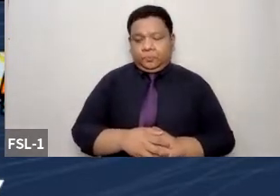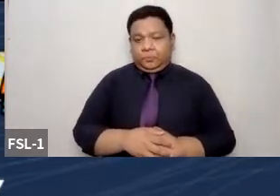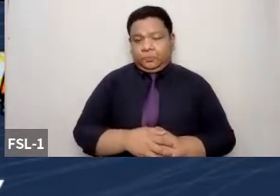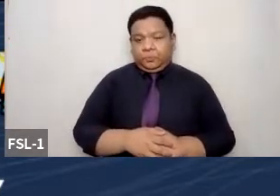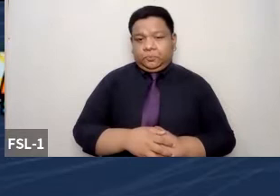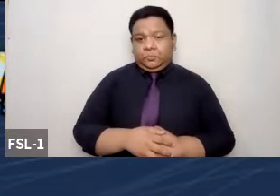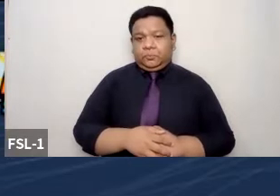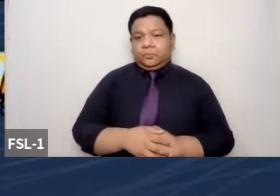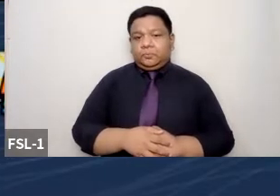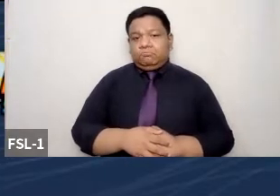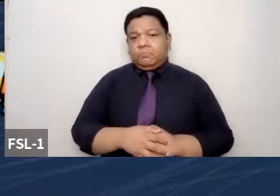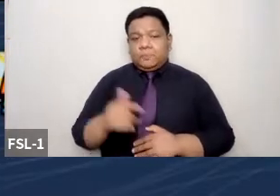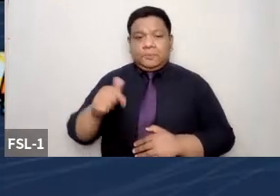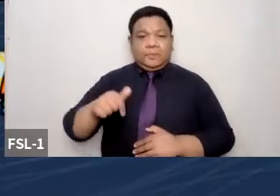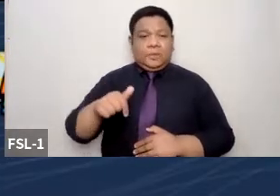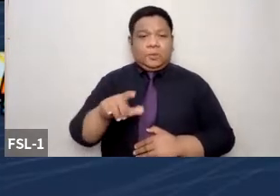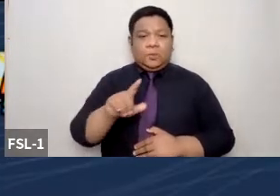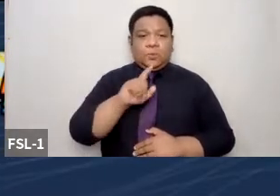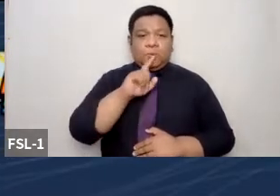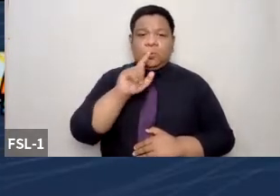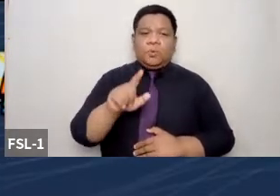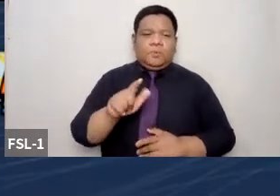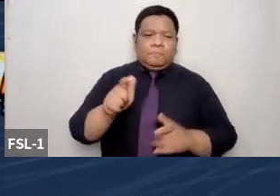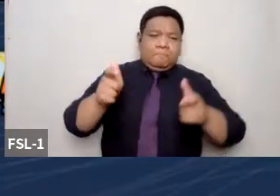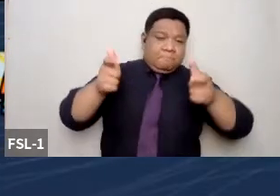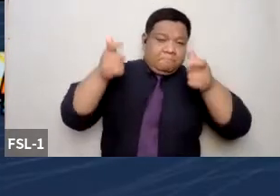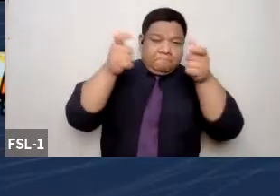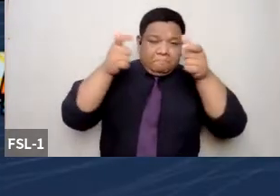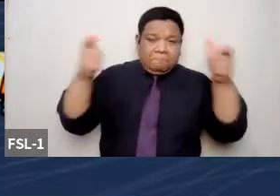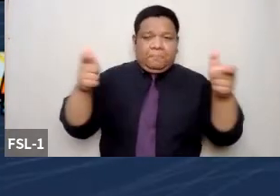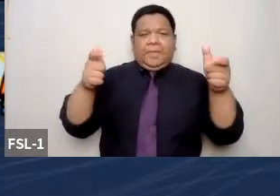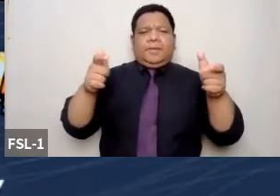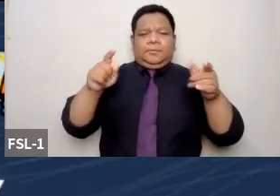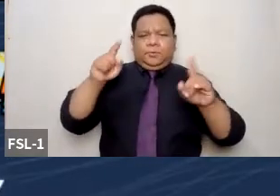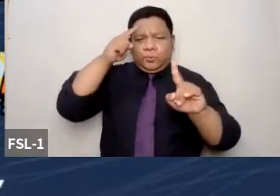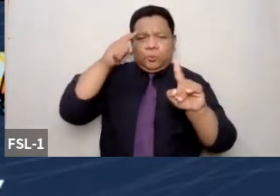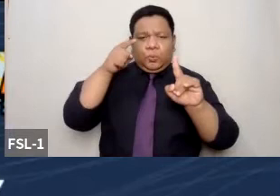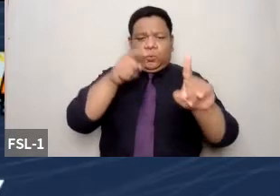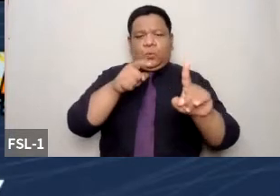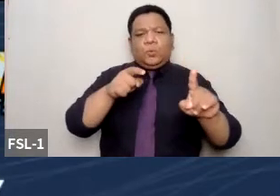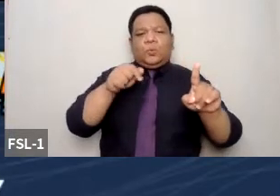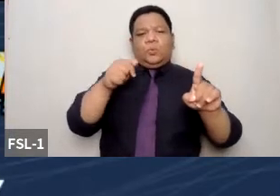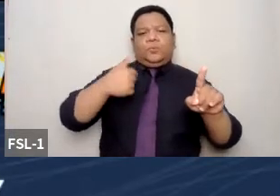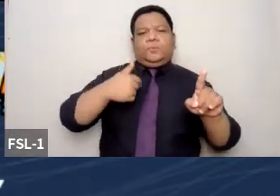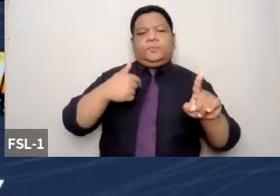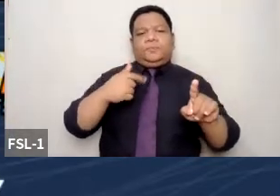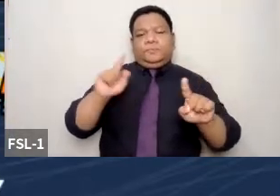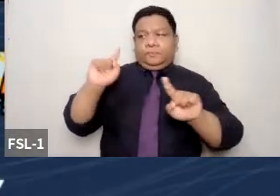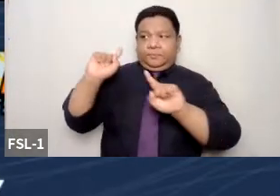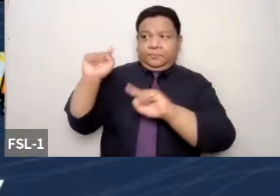This is one of the biggest endeavors ever since that our country did.